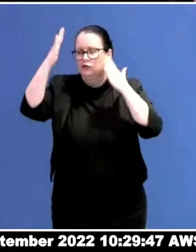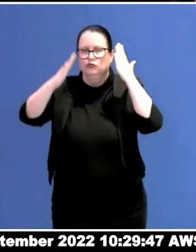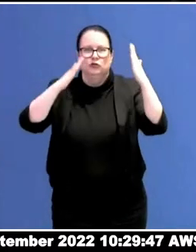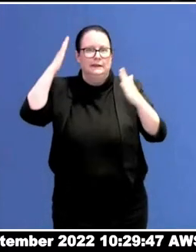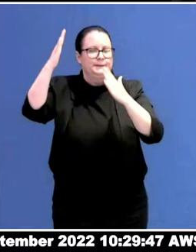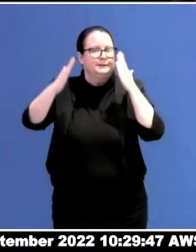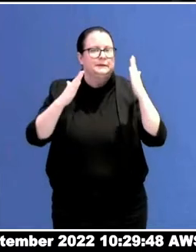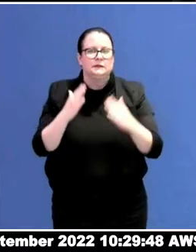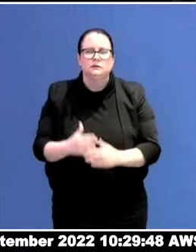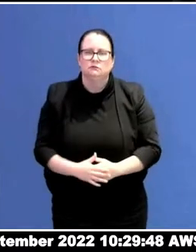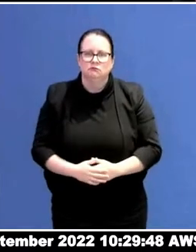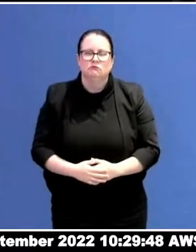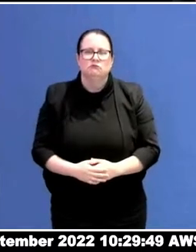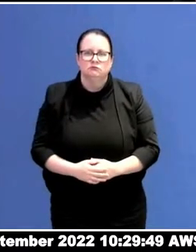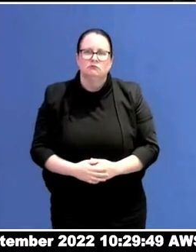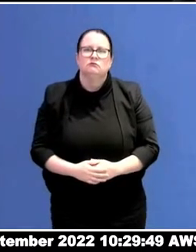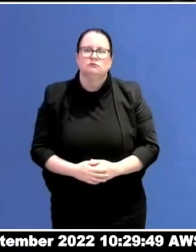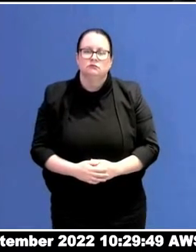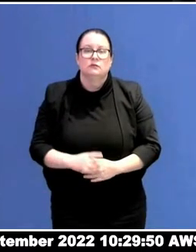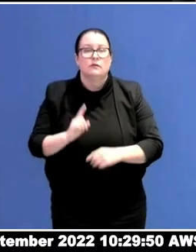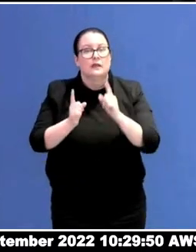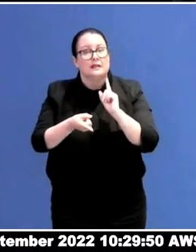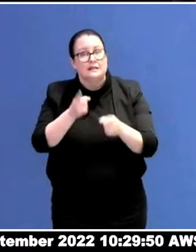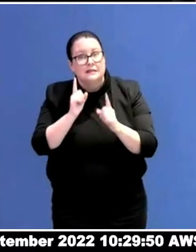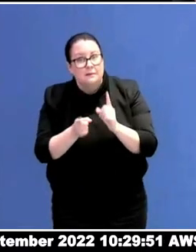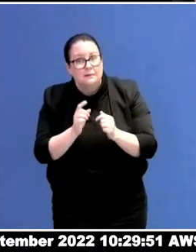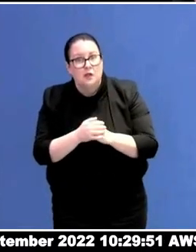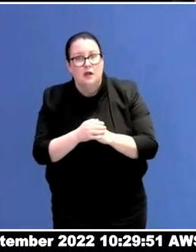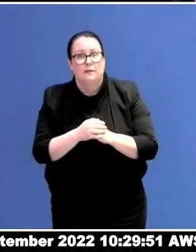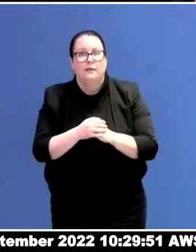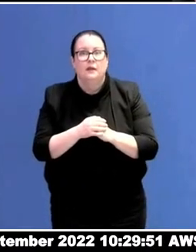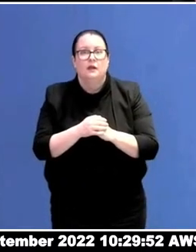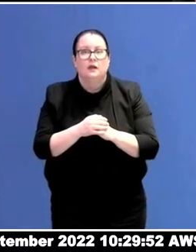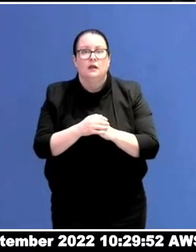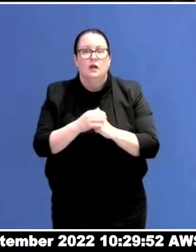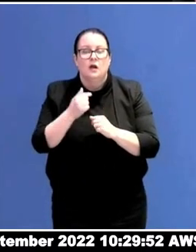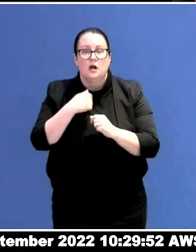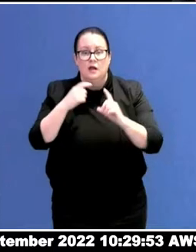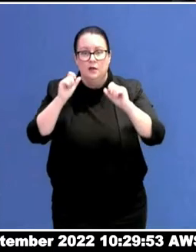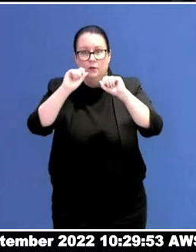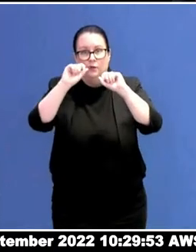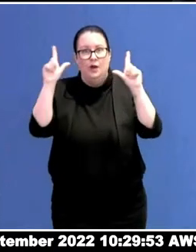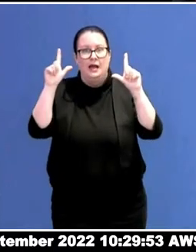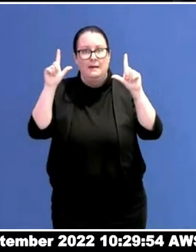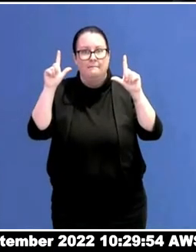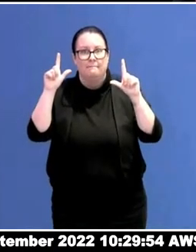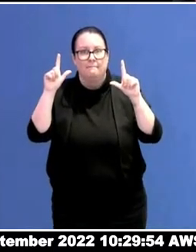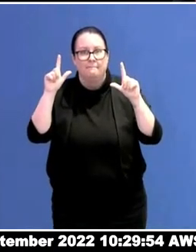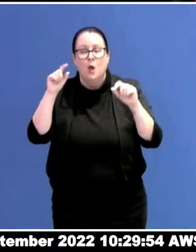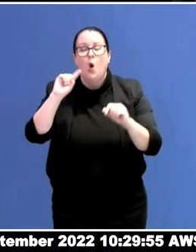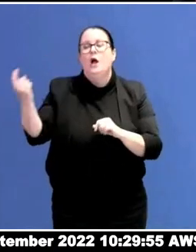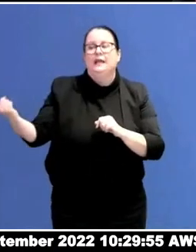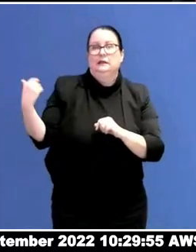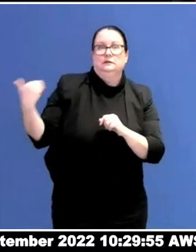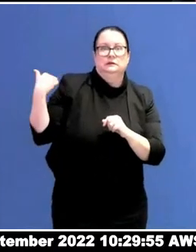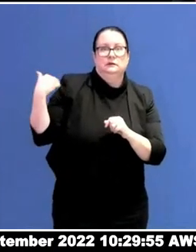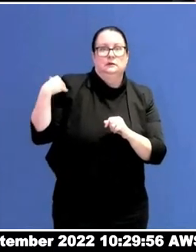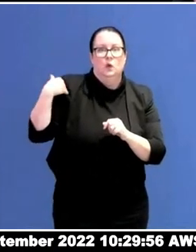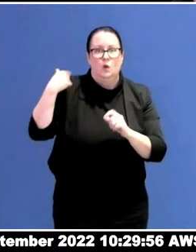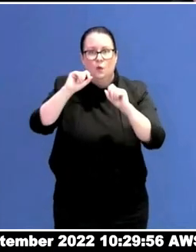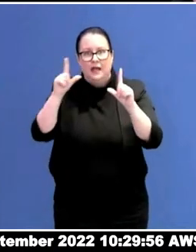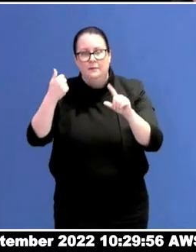And there are times when I would be awoken by him and would go into his room and